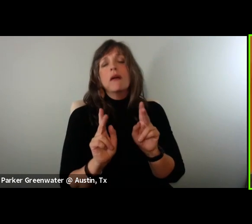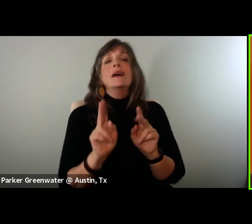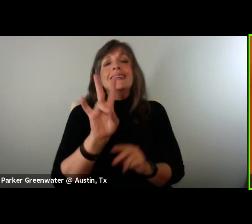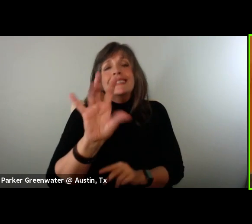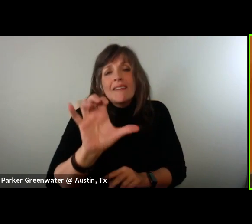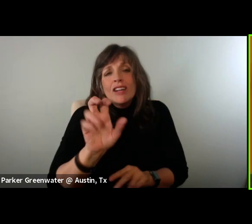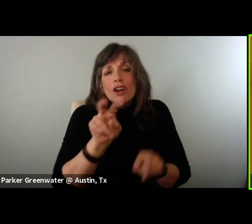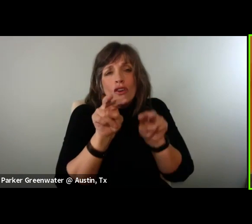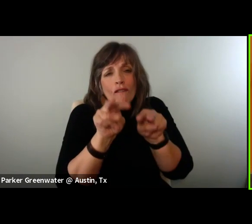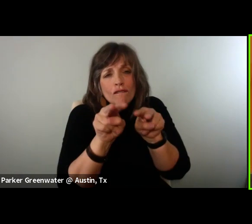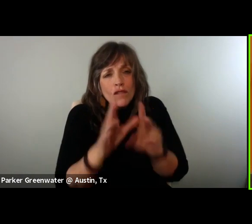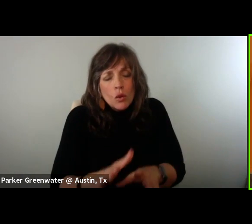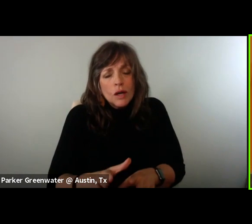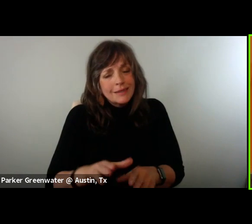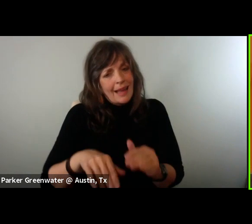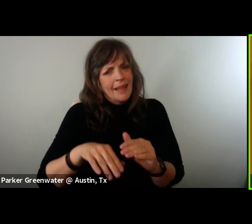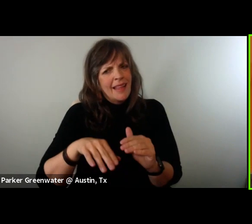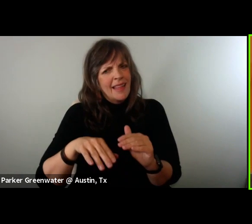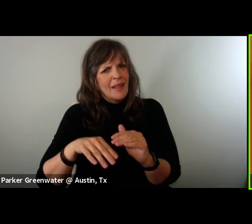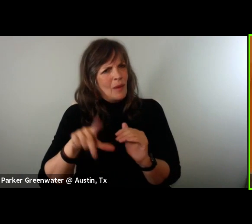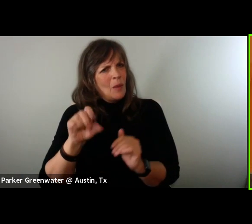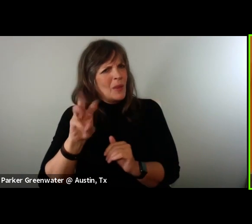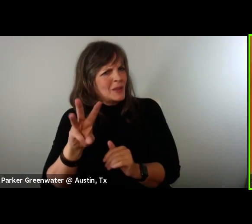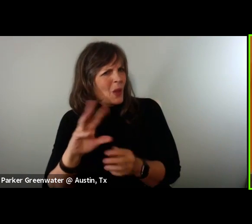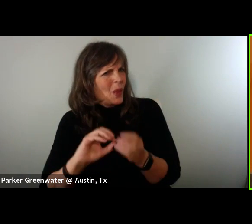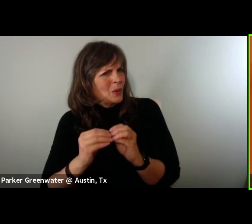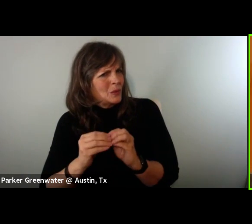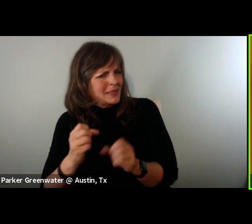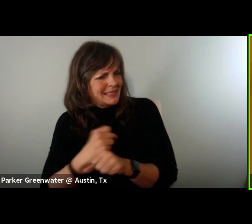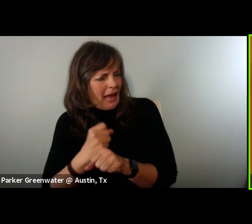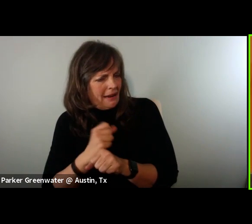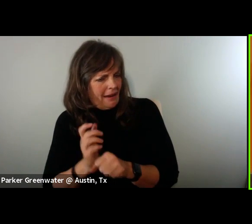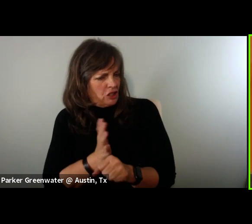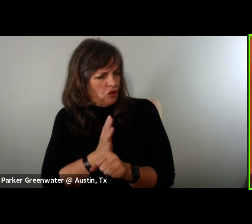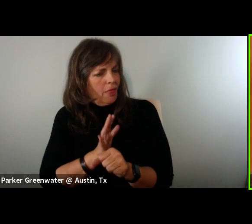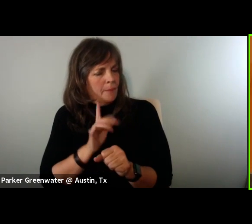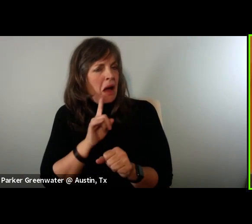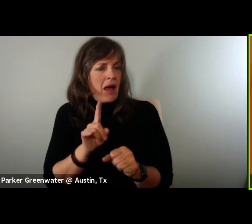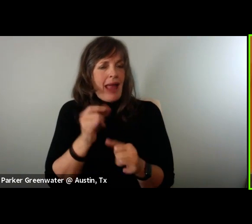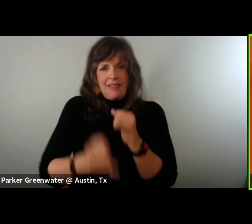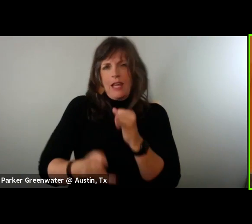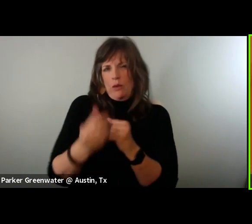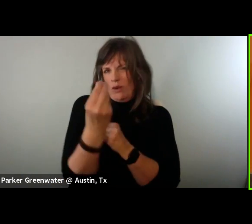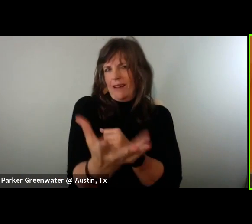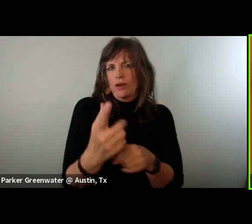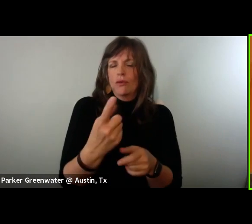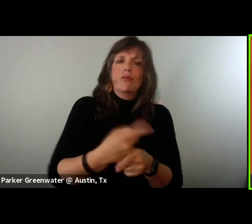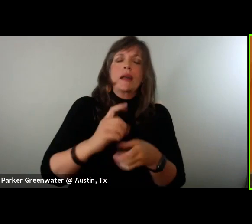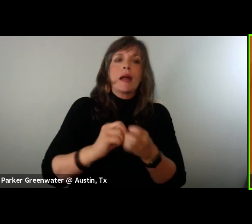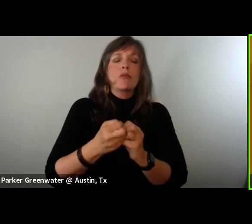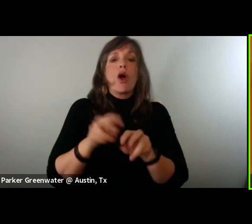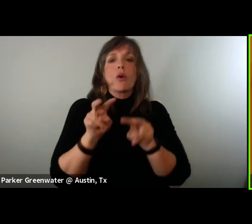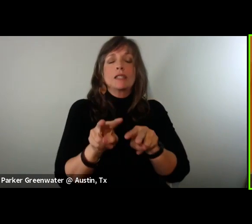we'll give you the official stat at the end, are currently tuning in. So we invite you to tweet or post,